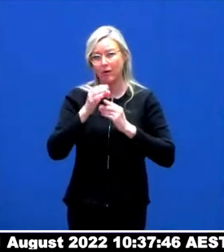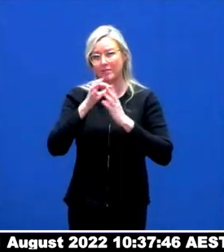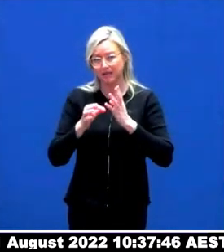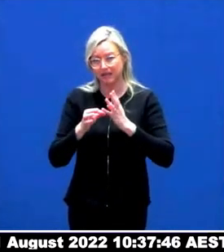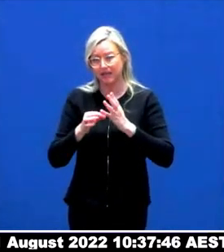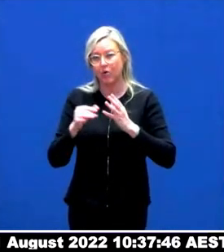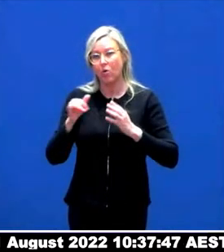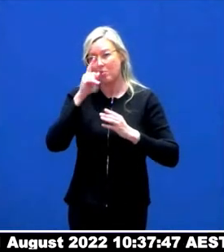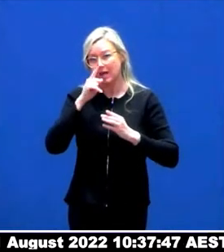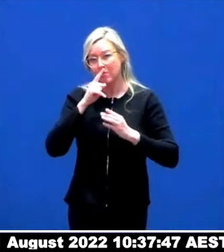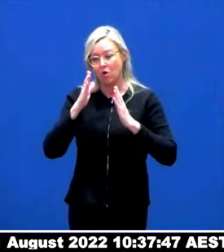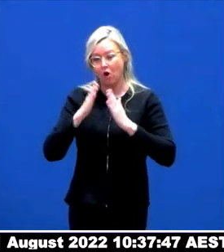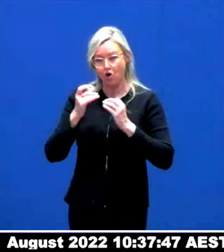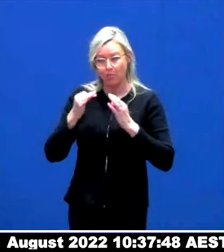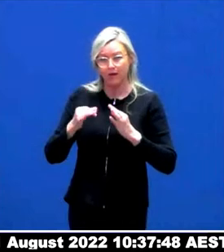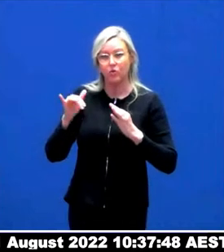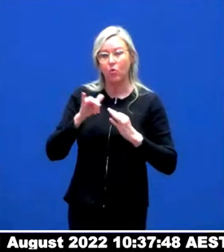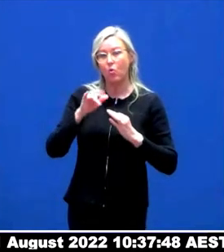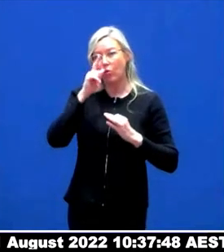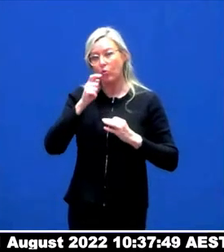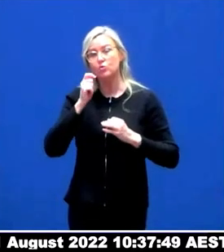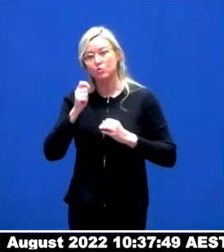at risk of homelessness, that they have become invisible, haven't they?